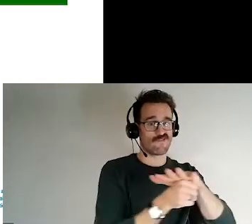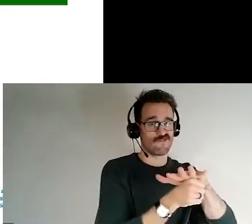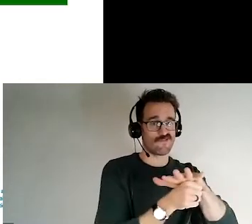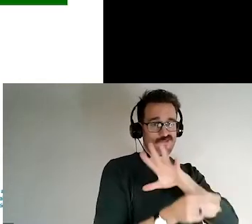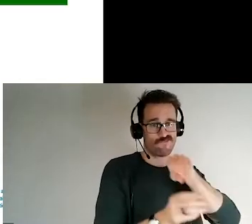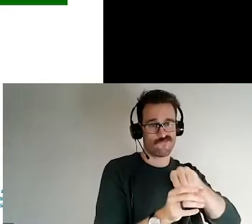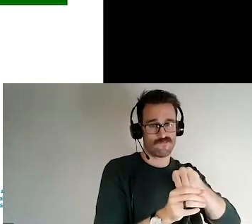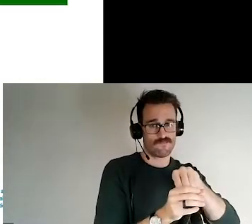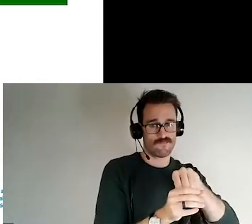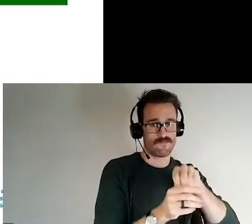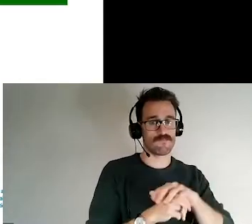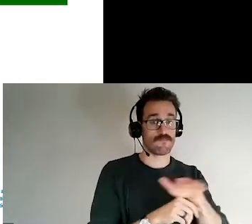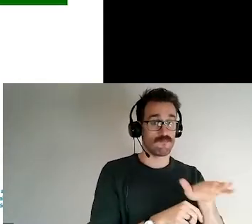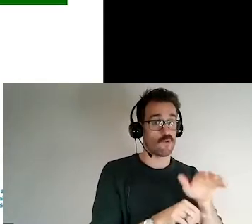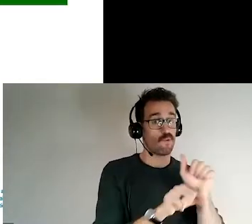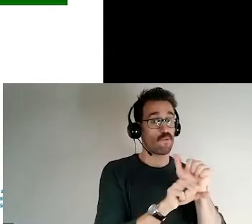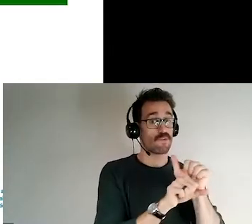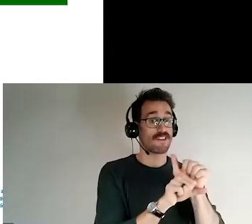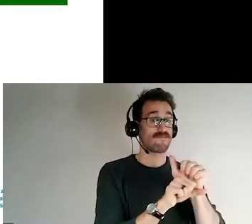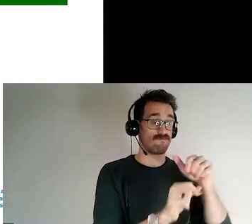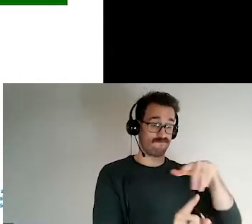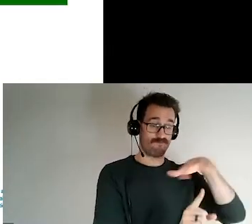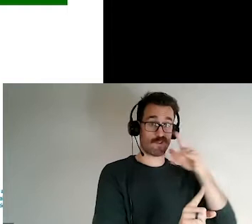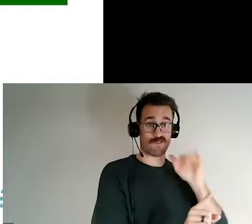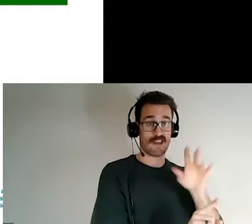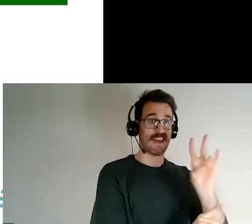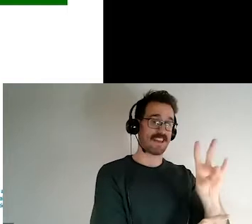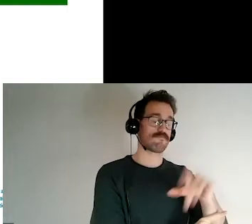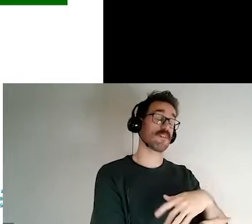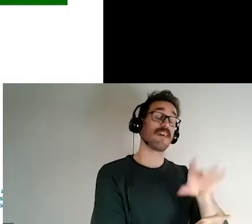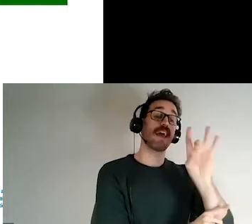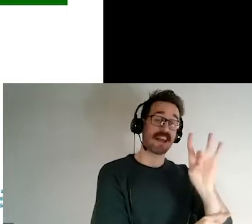and eight in the working conditions. This is not a formal functional assessment tool or a cognitive